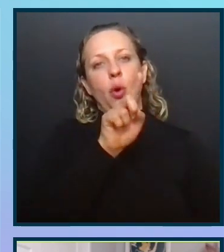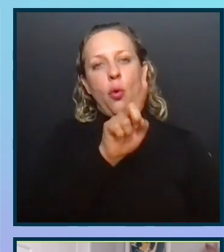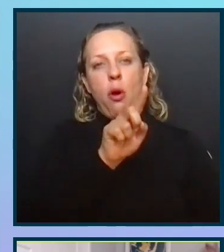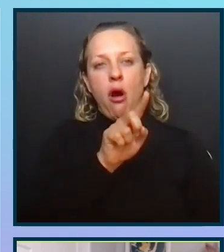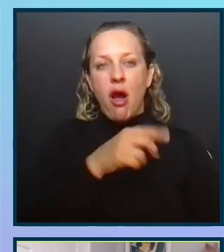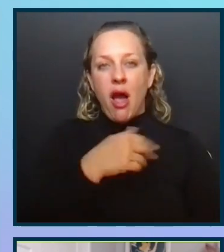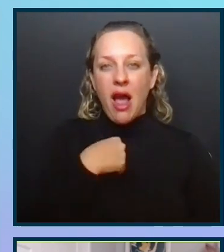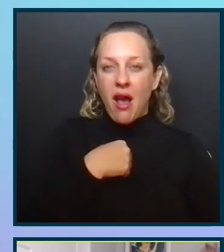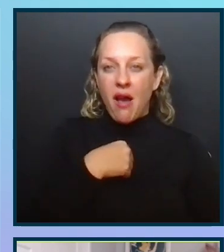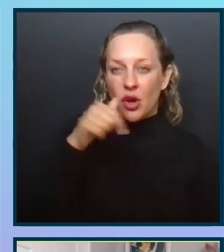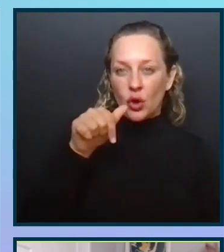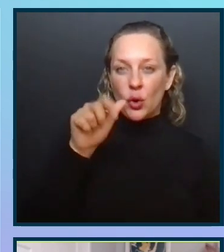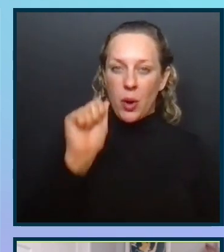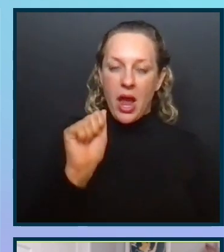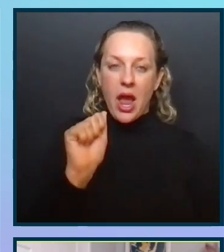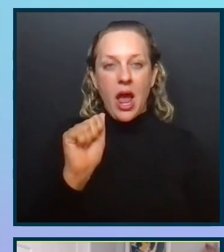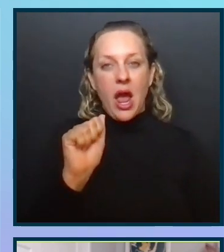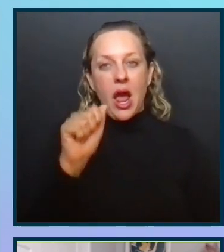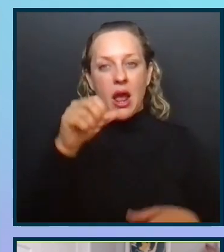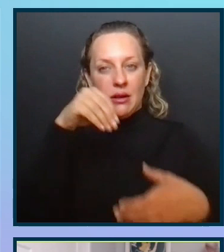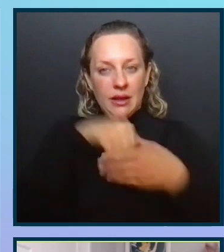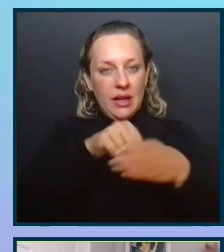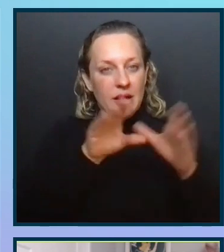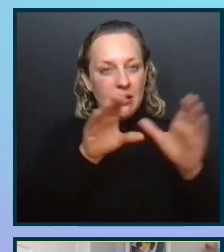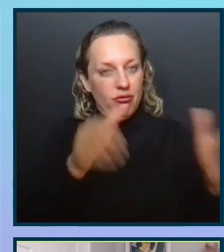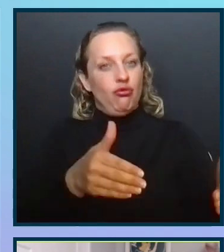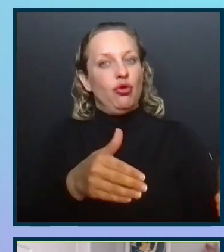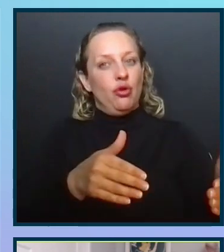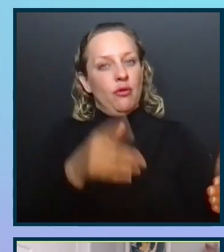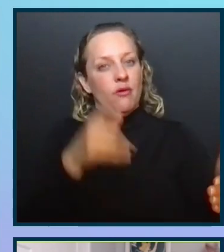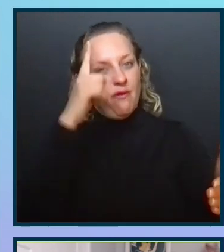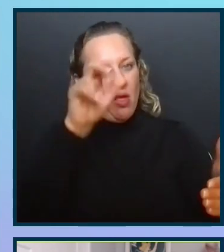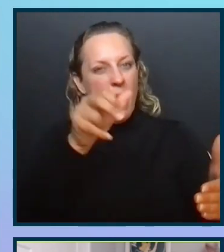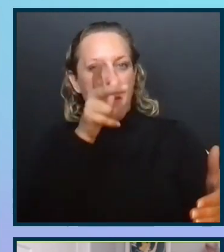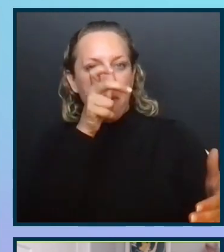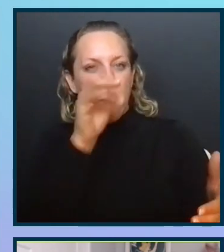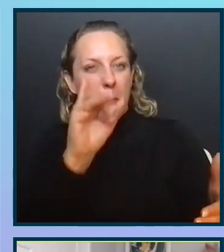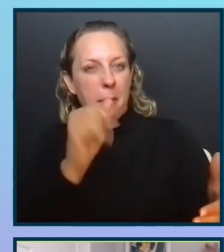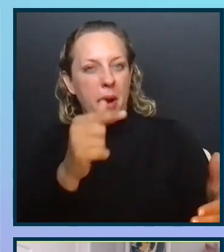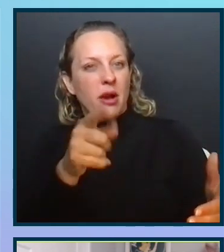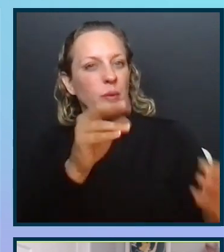who would need to be in the room to make sure that that bug was being fixed correctly.